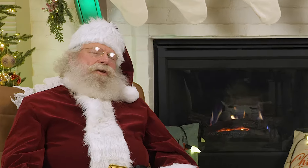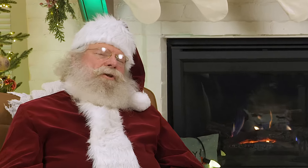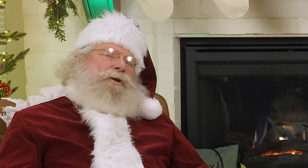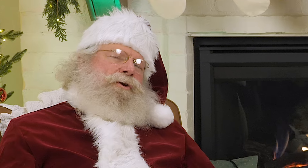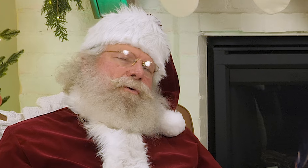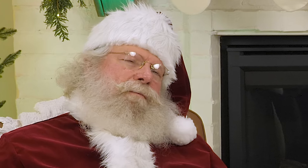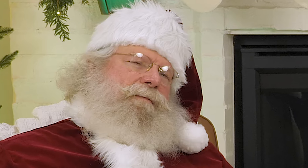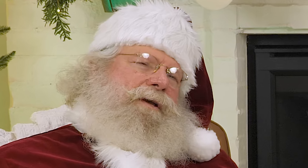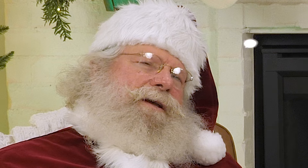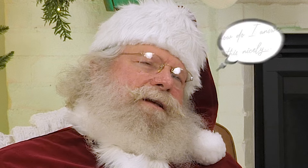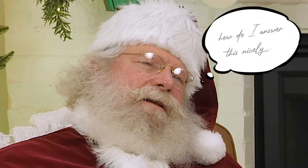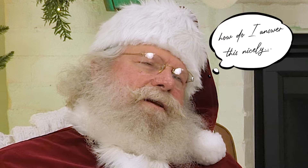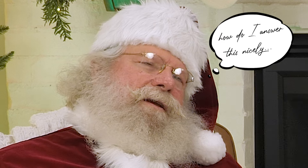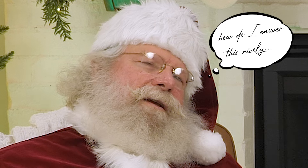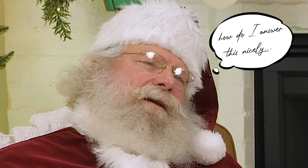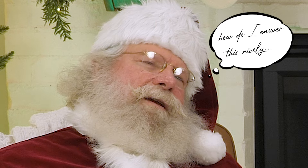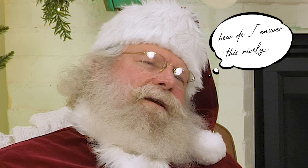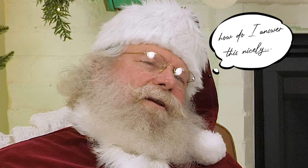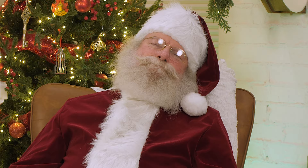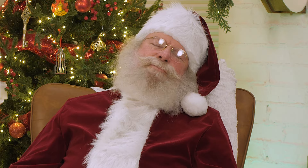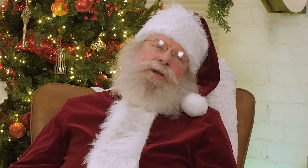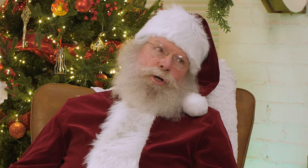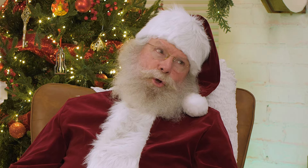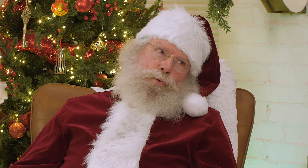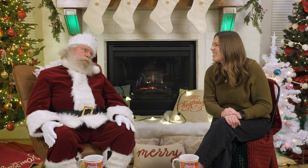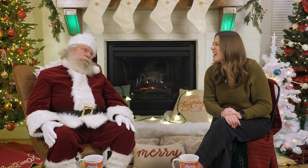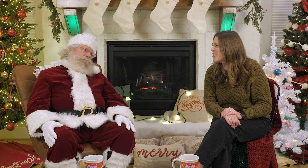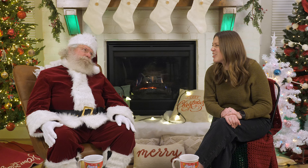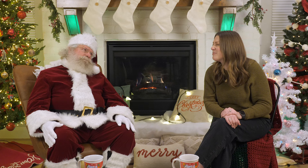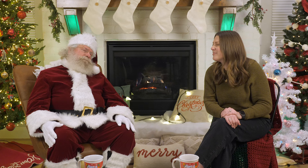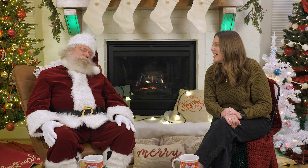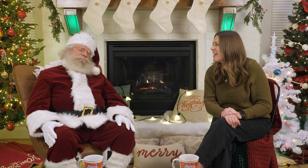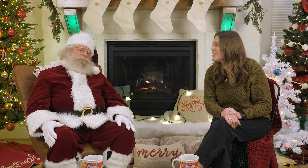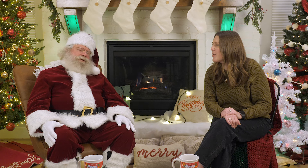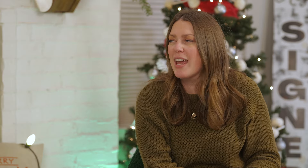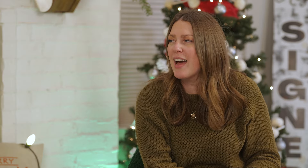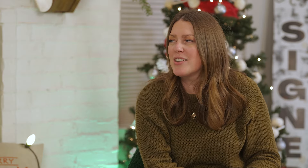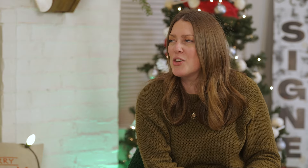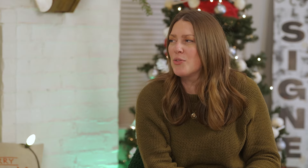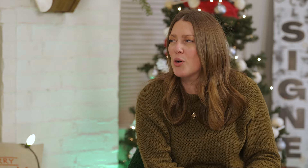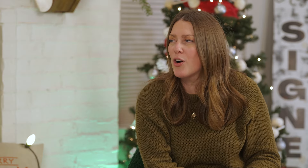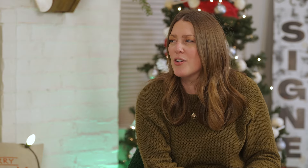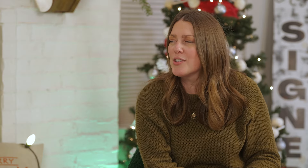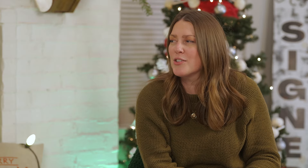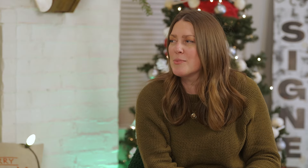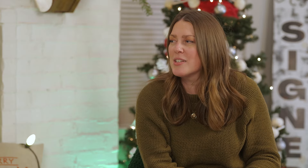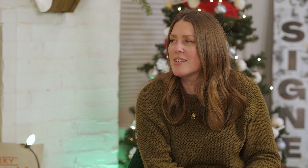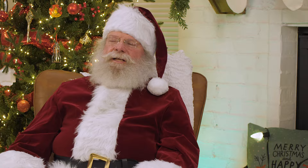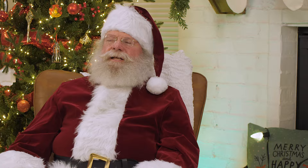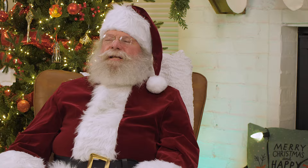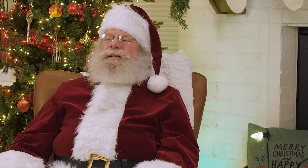You know, no. Gotcha. Yeah. So I can't ask you for a car this Christmas.